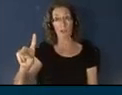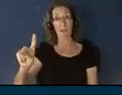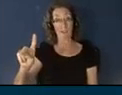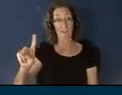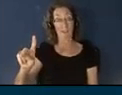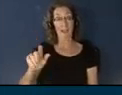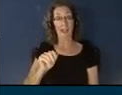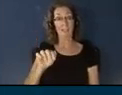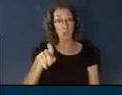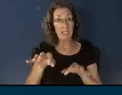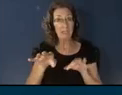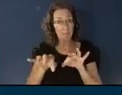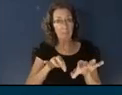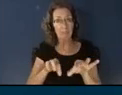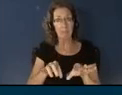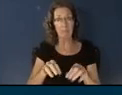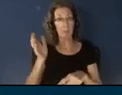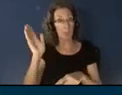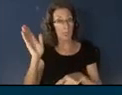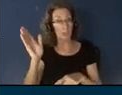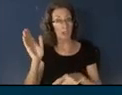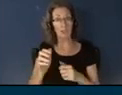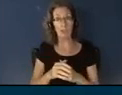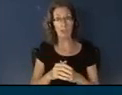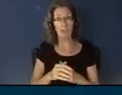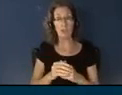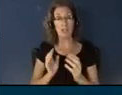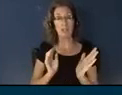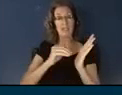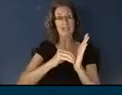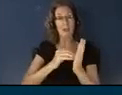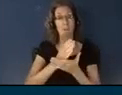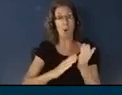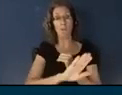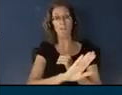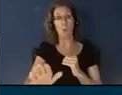the directions and your presenter it's embedded in your presenter direction but it's really important